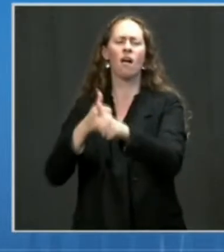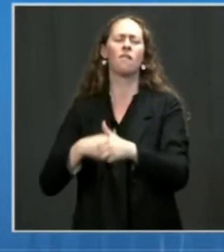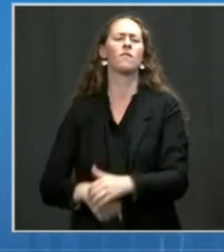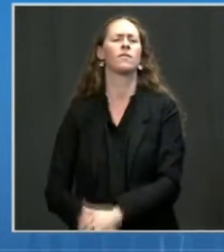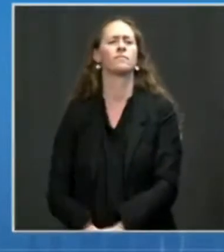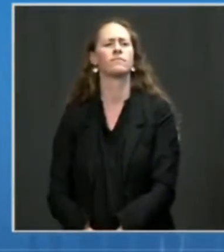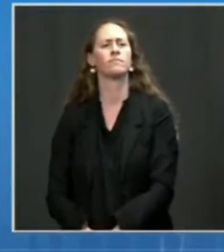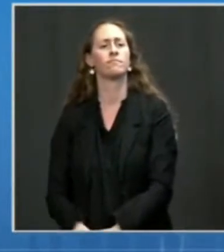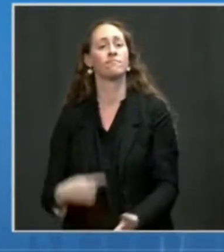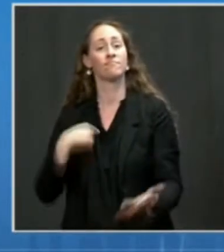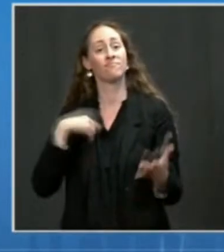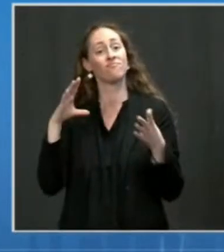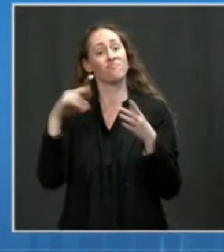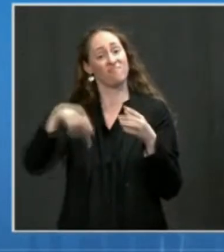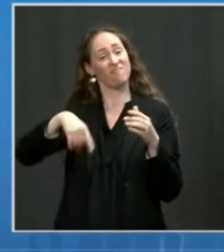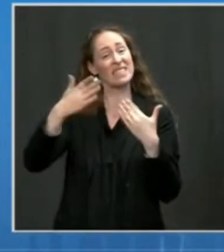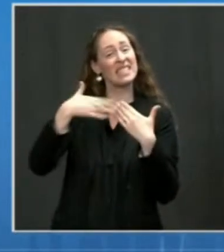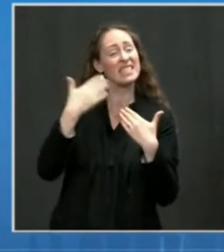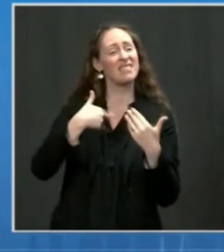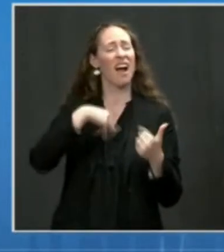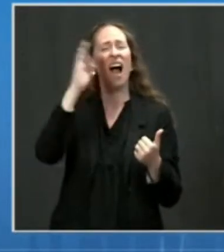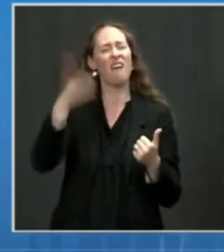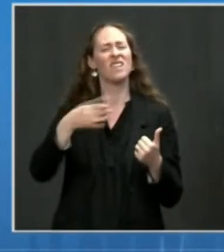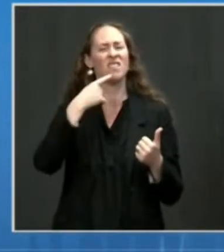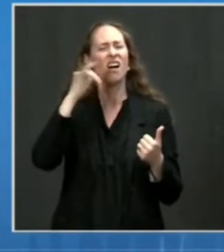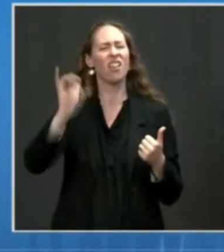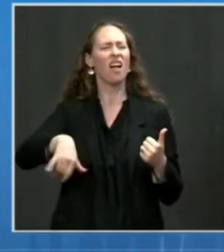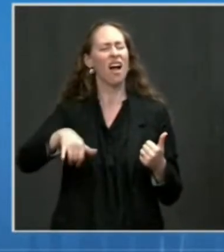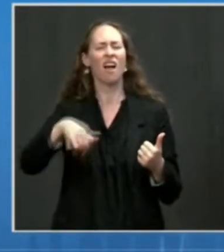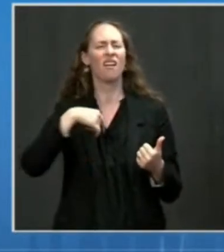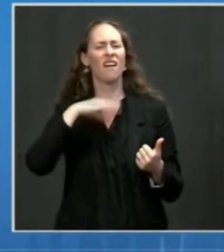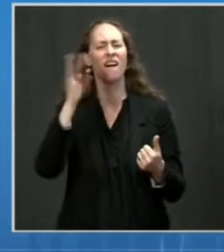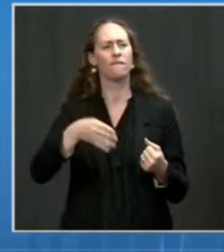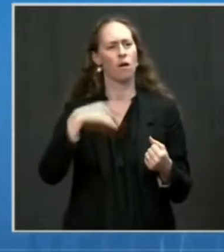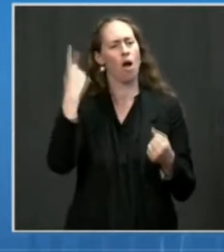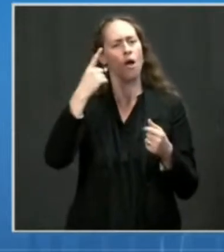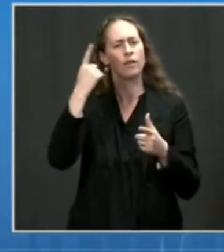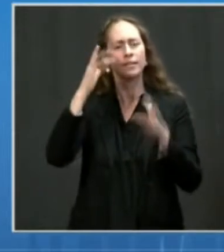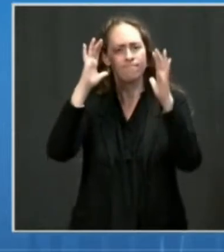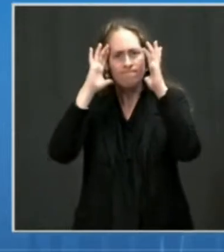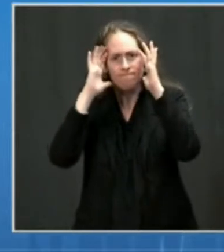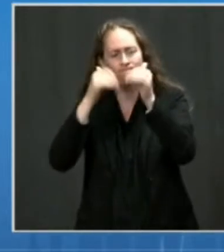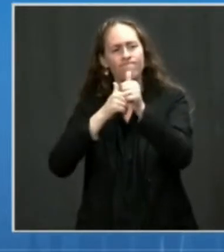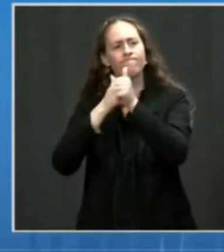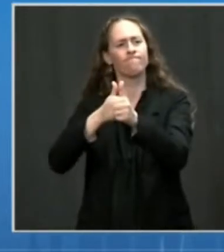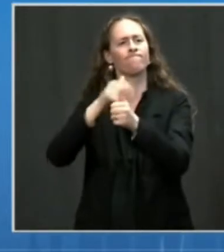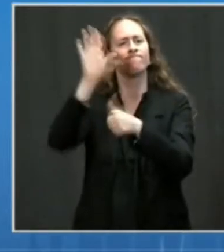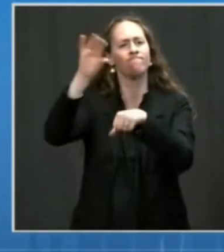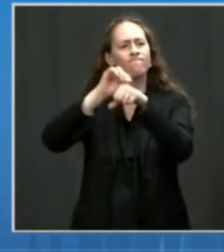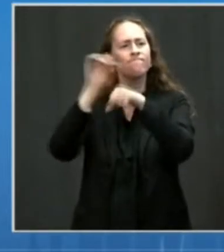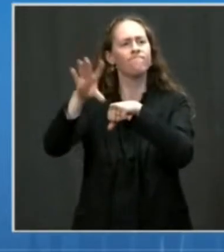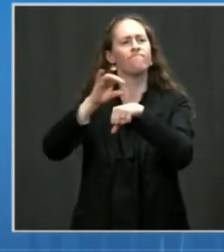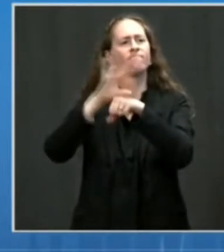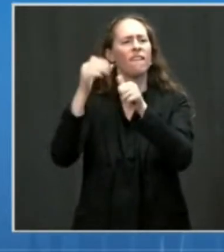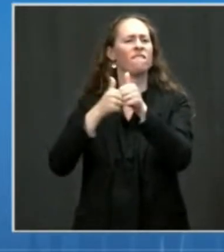EXPERTS ARE DOING JUST THAT, LEADING WITH SCIENCE AND FACTS. WE NEVER SAID THIS WAS GOING TO BE EASY, BUT THE BEST THING WE